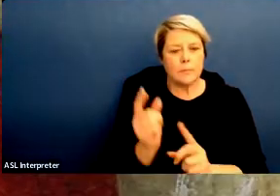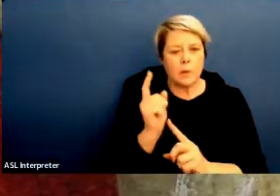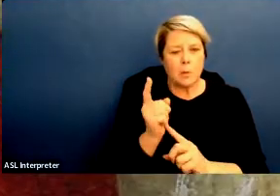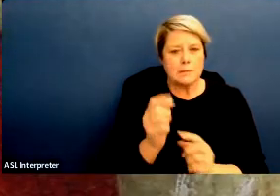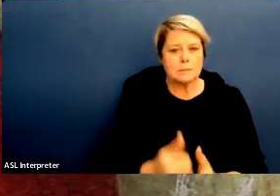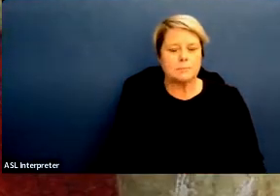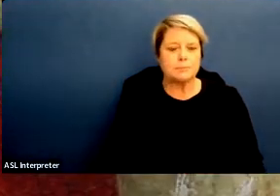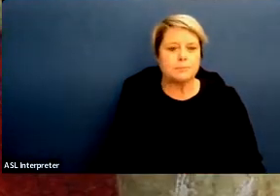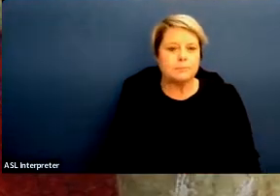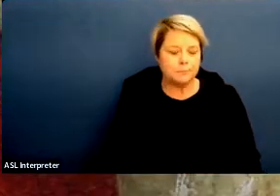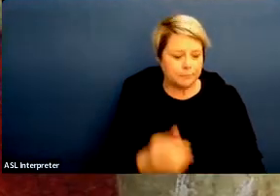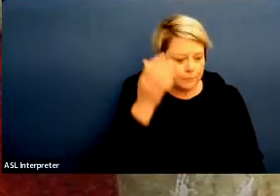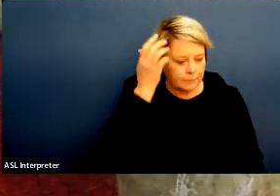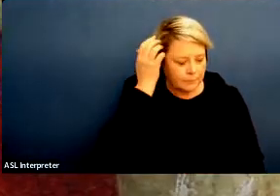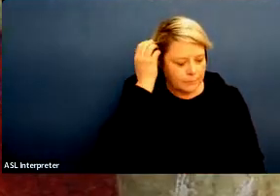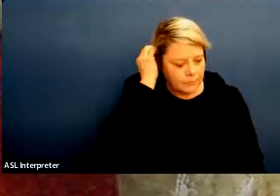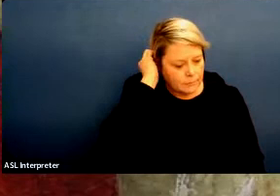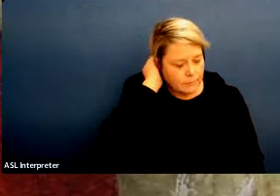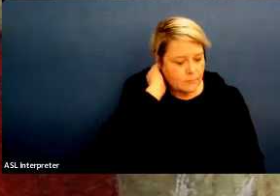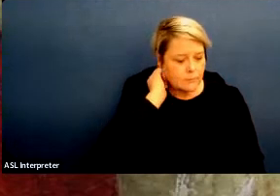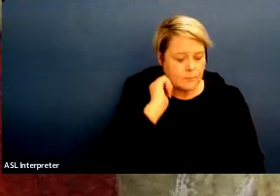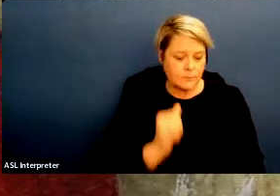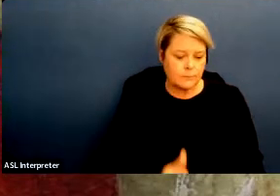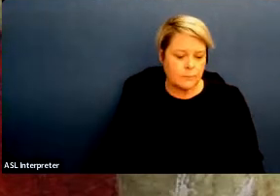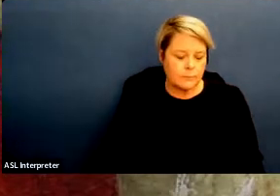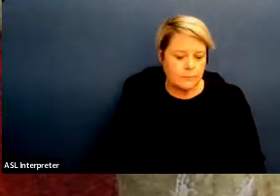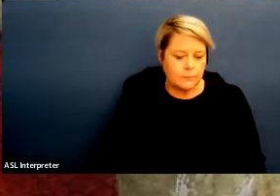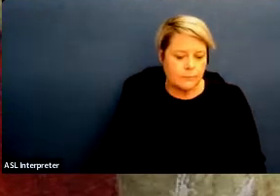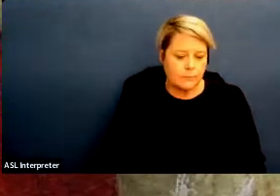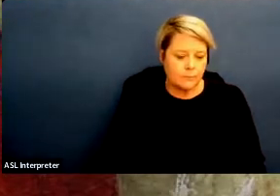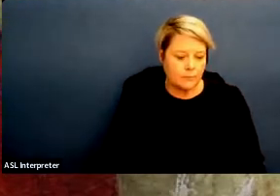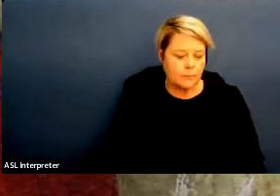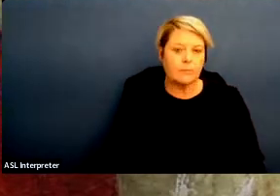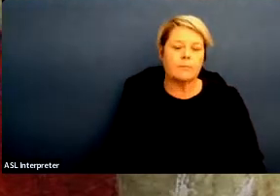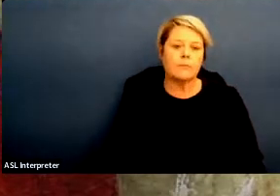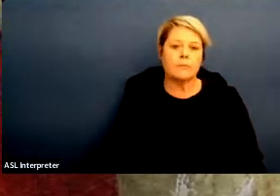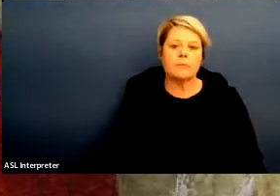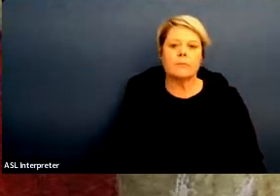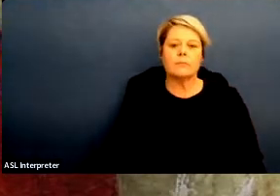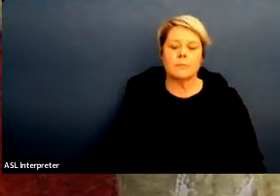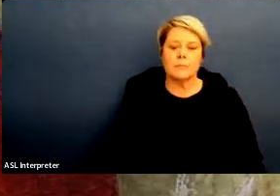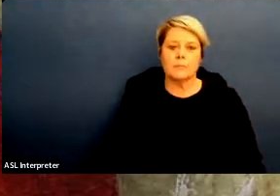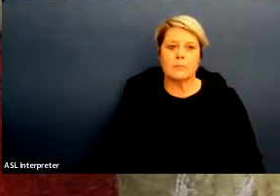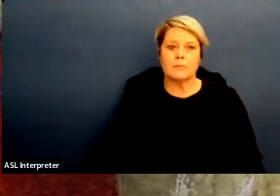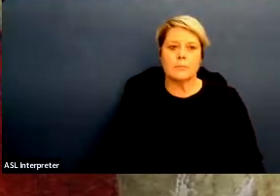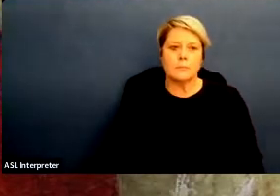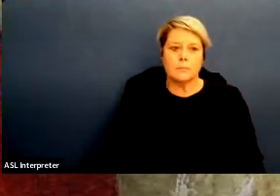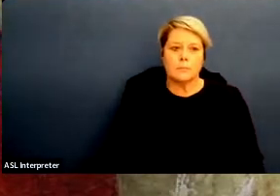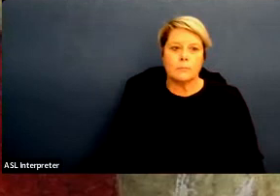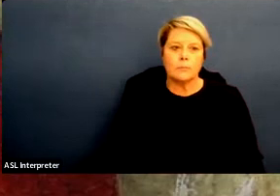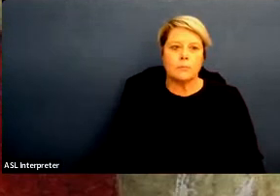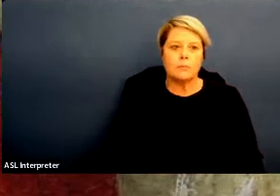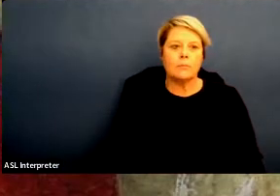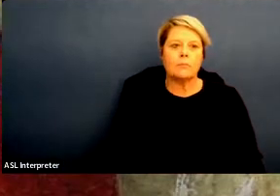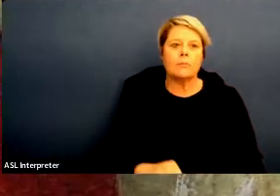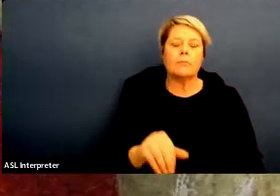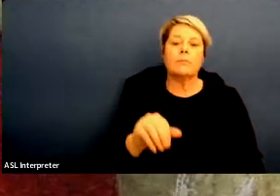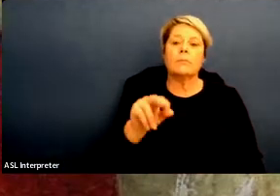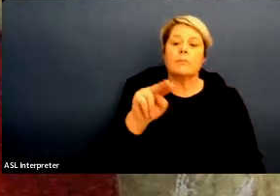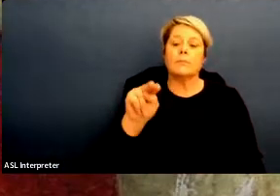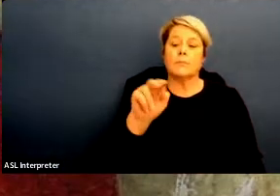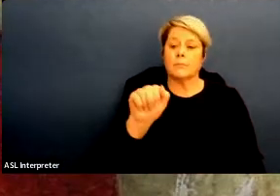information centers that might be able to help you.